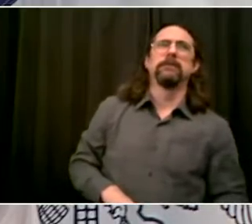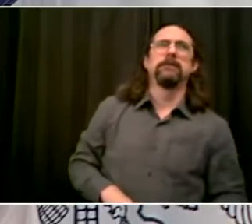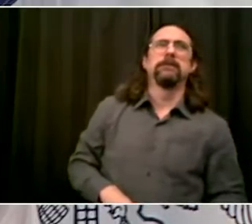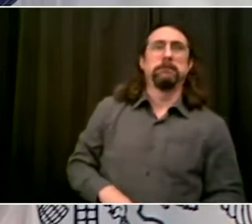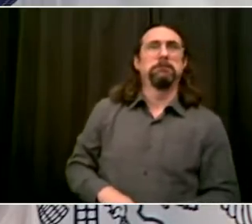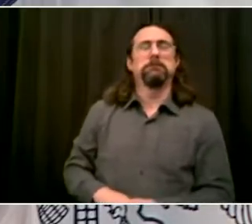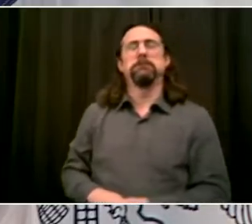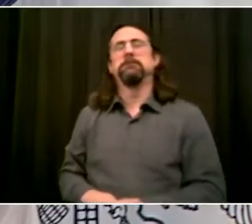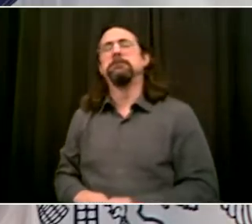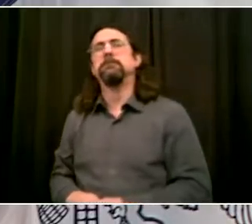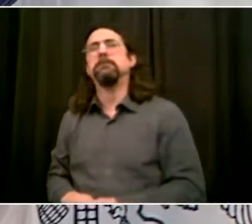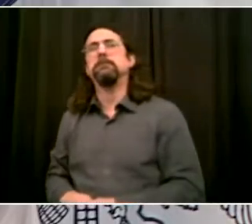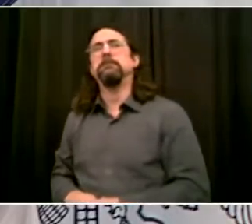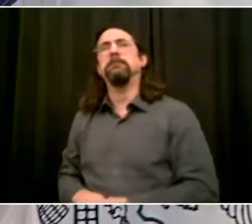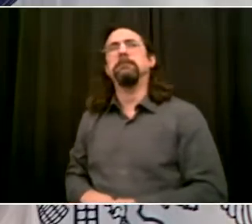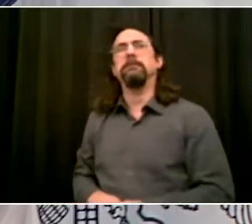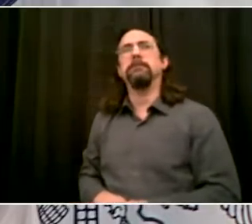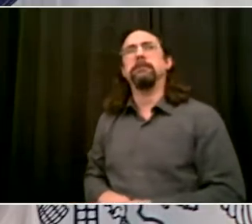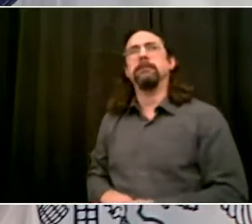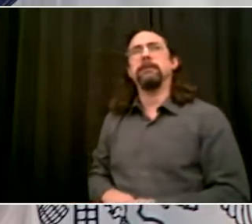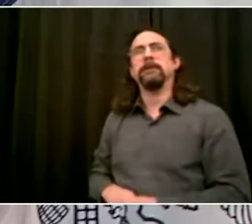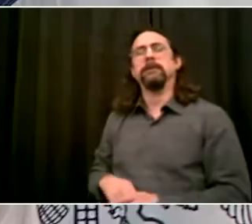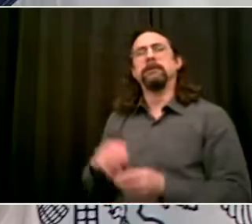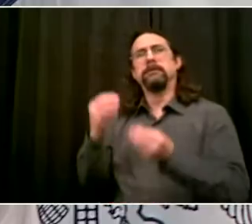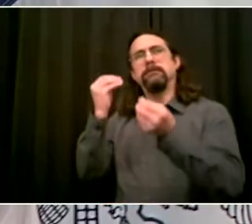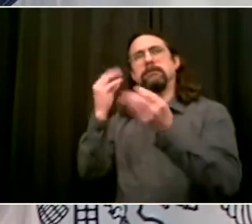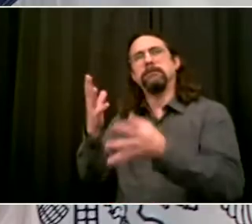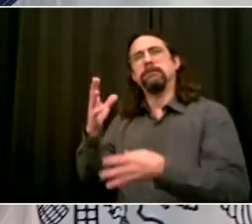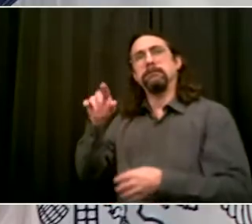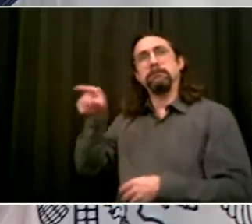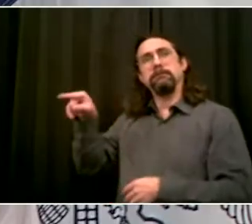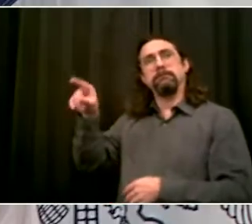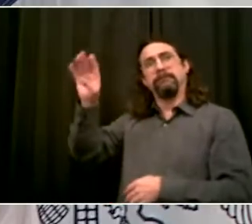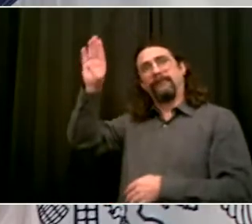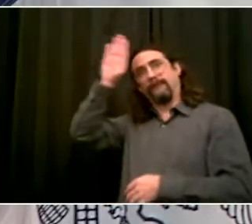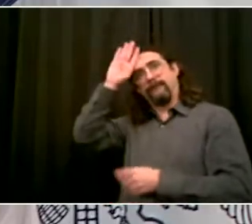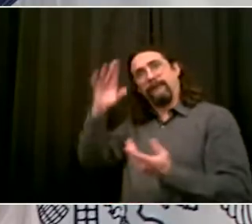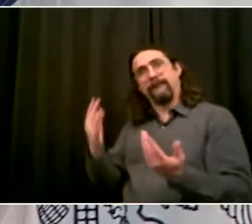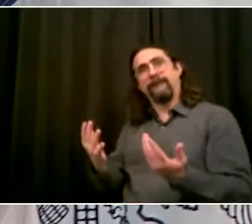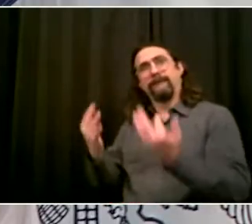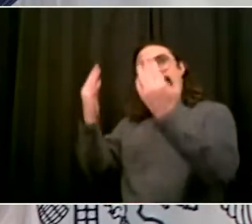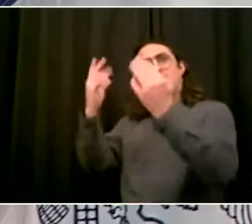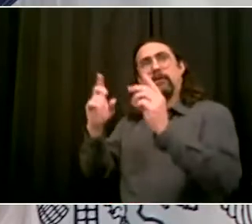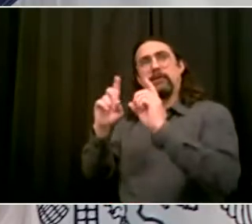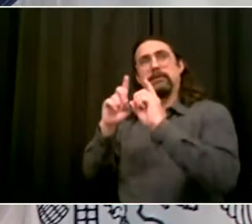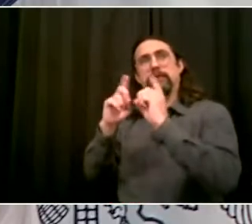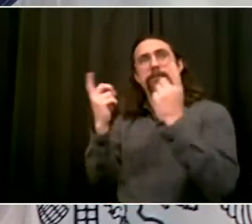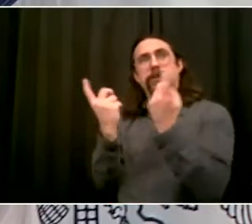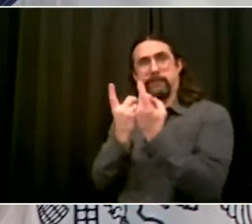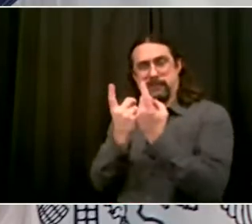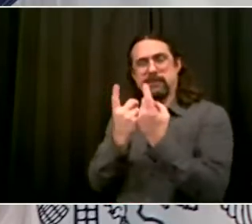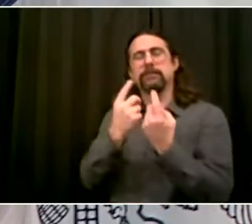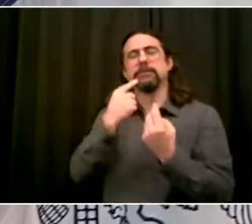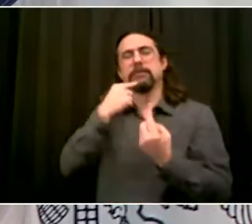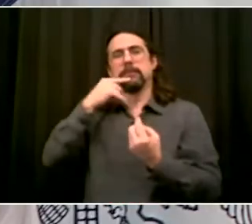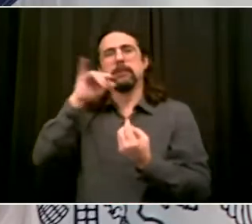RESPONDERS, EMTs, WHO HAVE BEEN AT A MUCH HIGHER RISK, I THINK